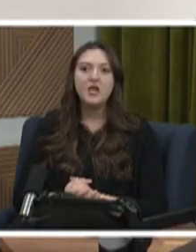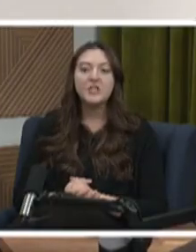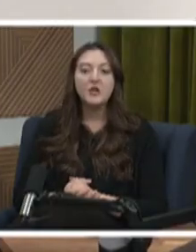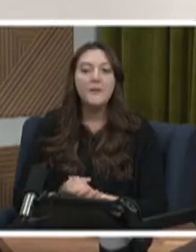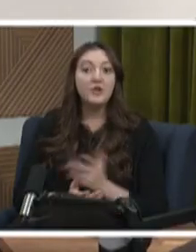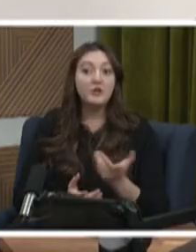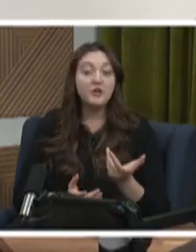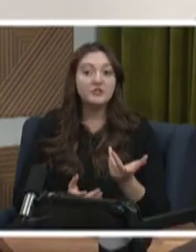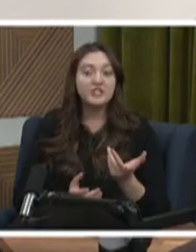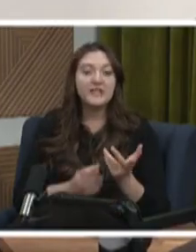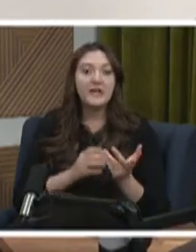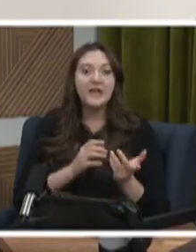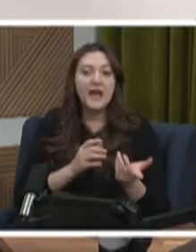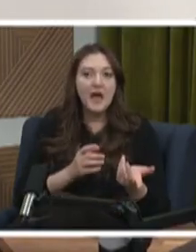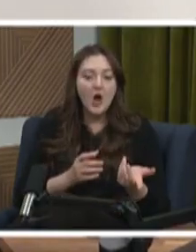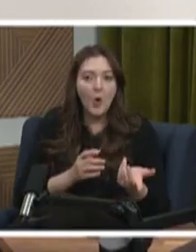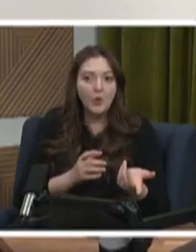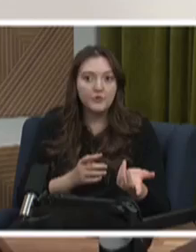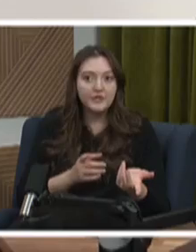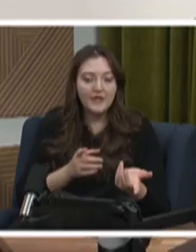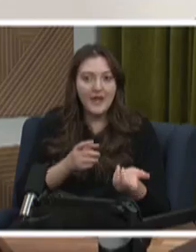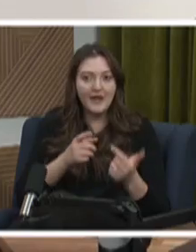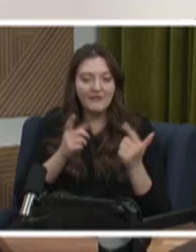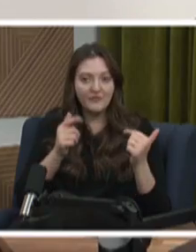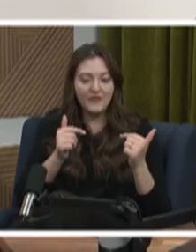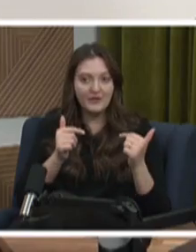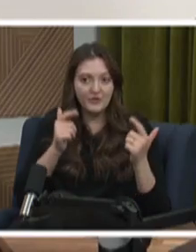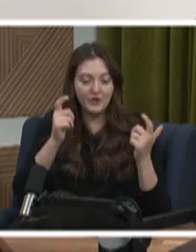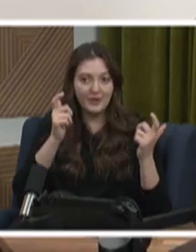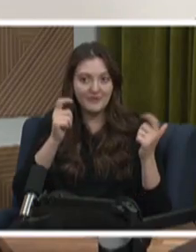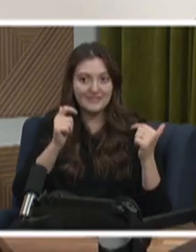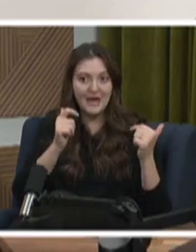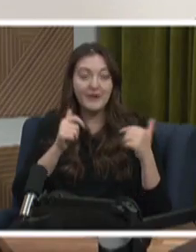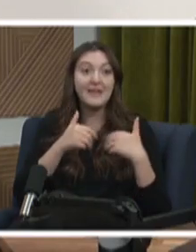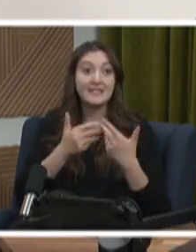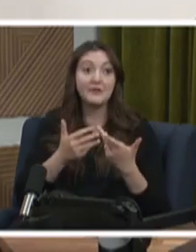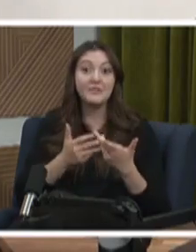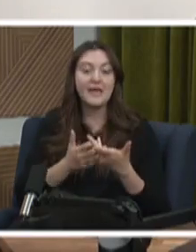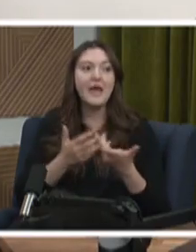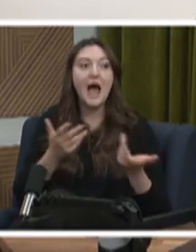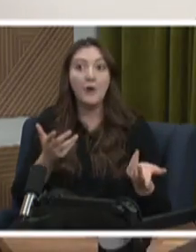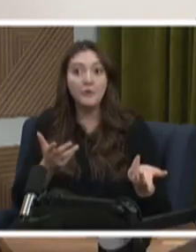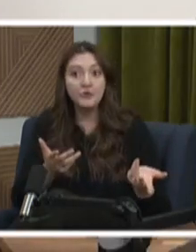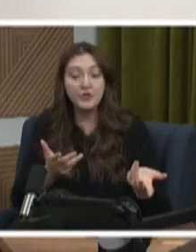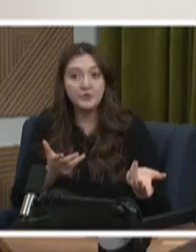It's like, but you can also just sign, like, old and have your eyebrows down and that is how you say, how old are you?